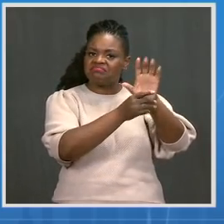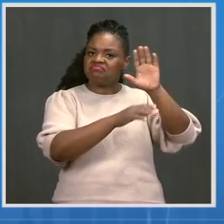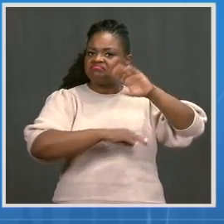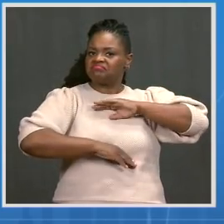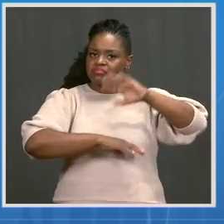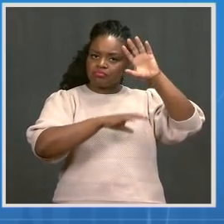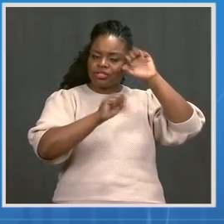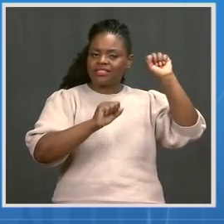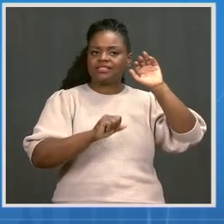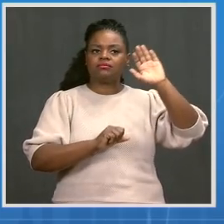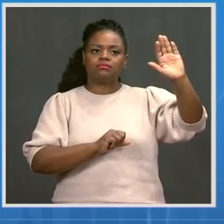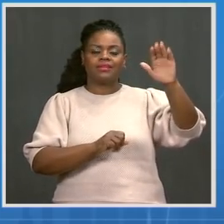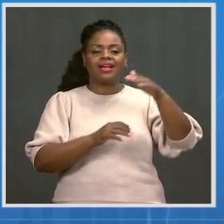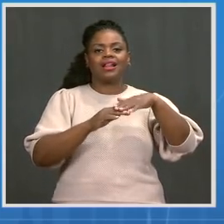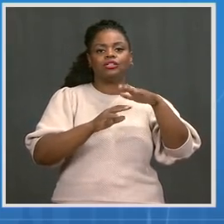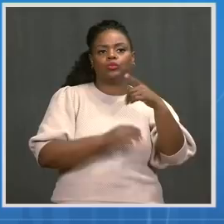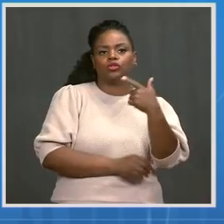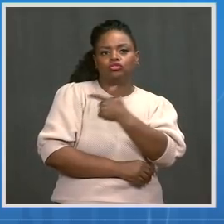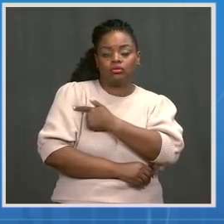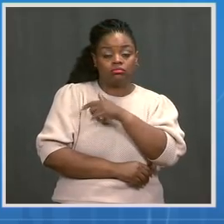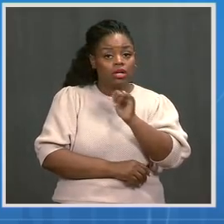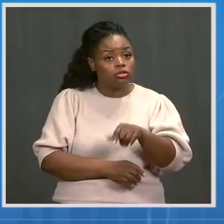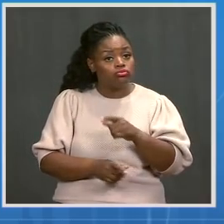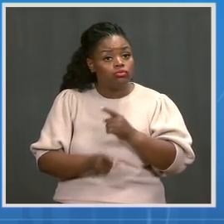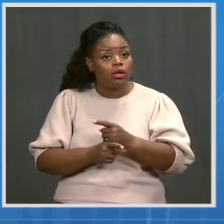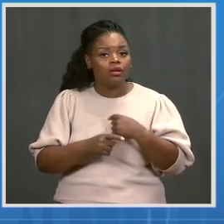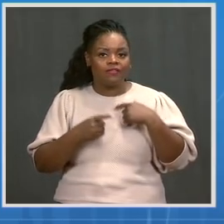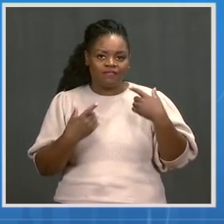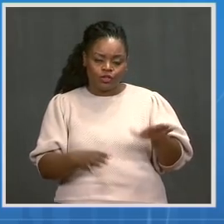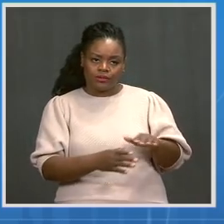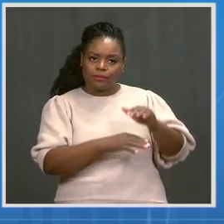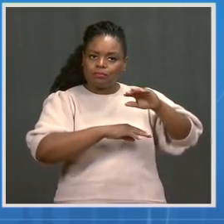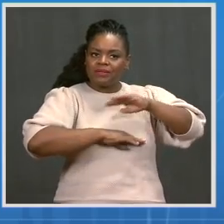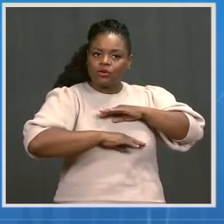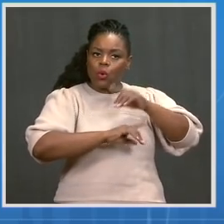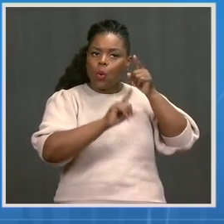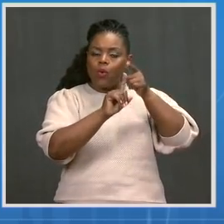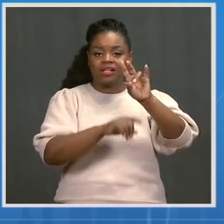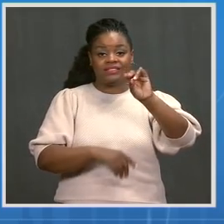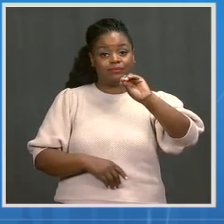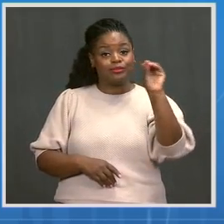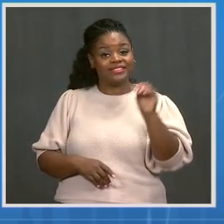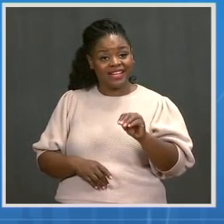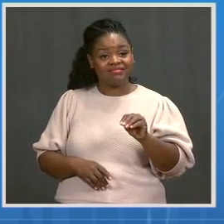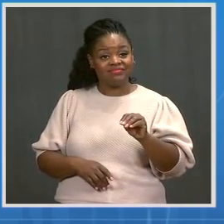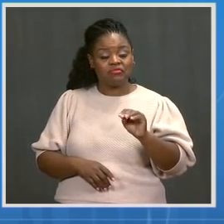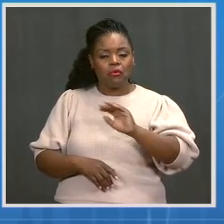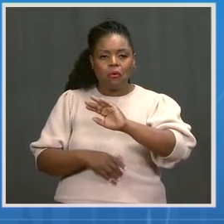That's right: We have met the President's 70 percent goal for all U.S. adults 30 and over.